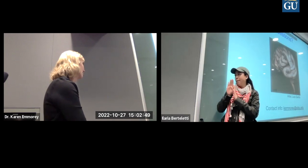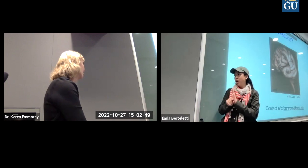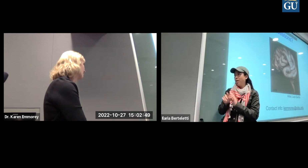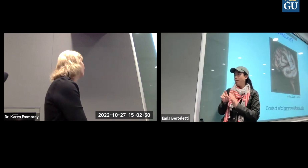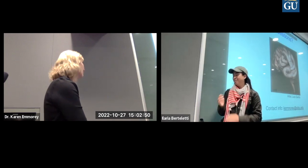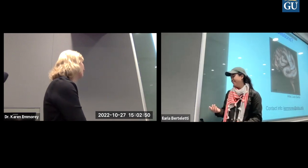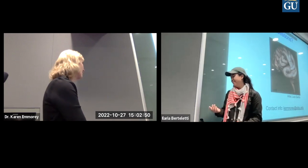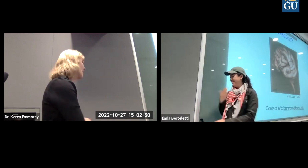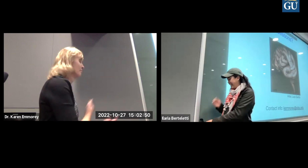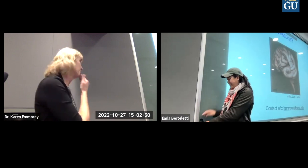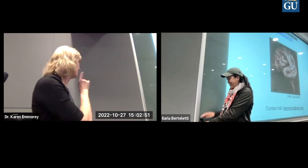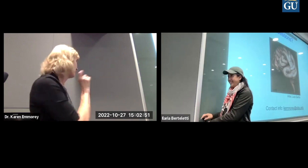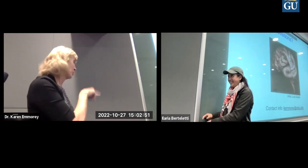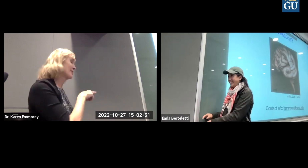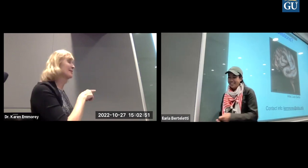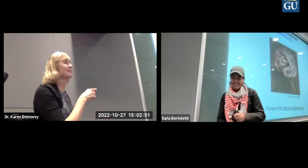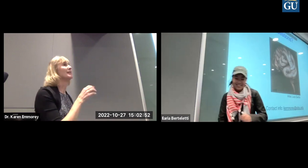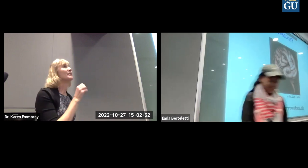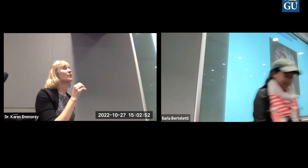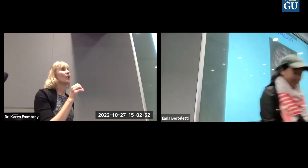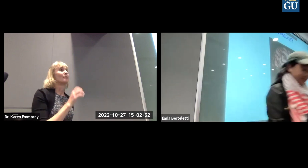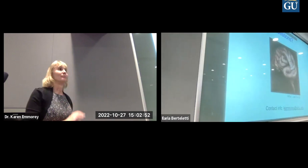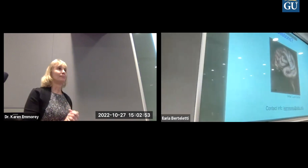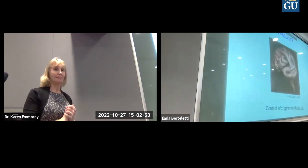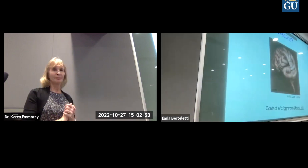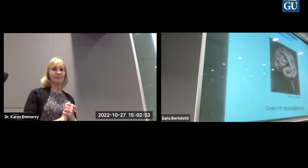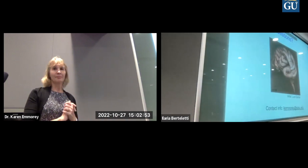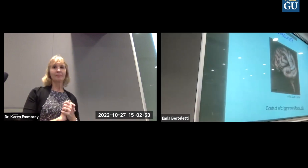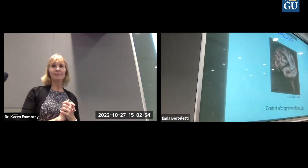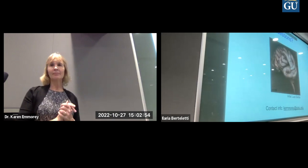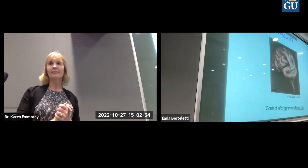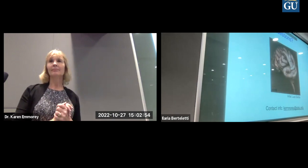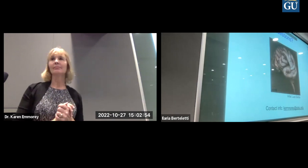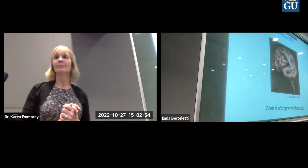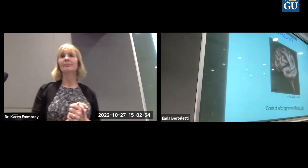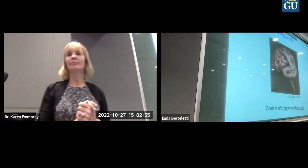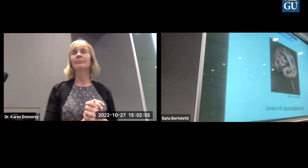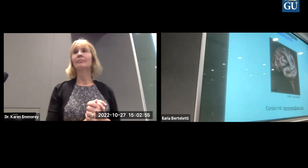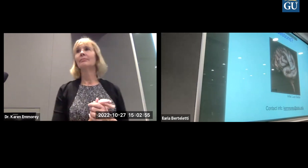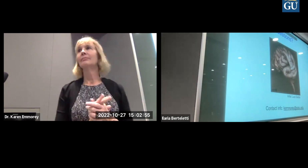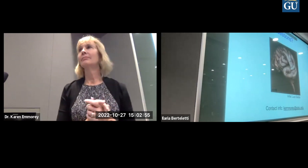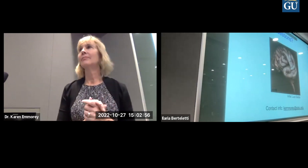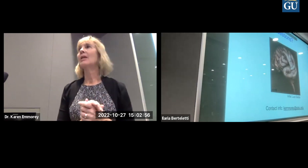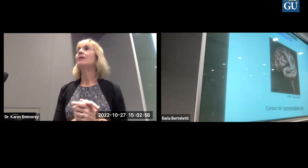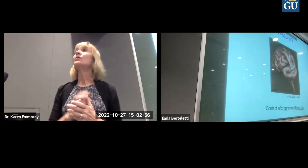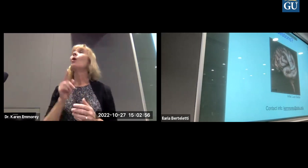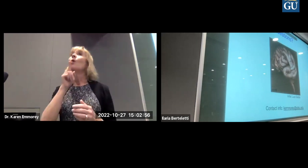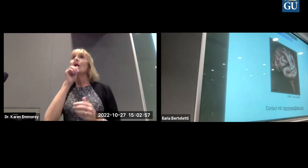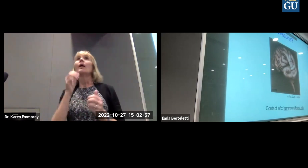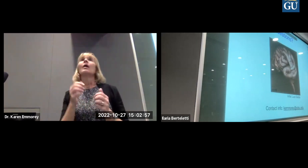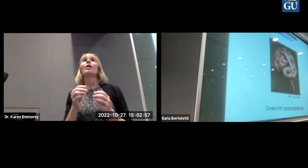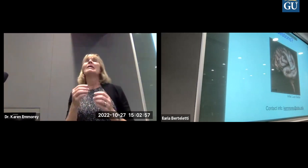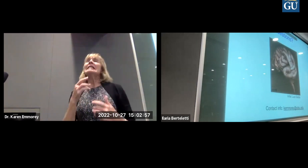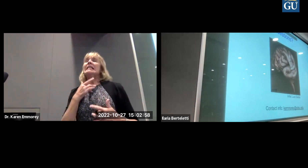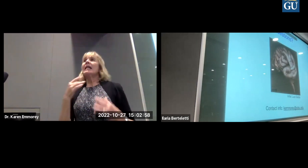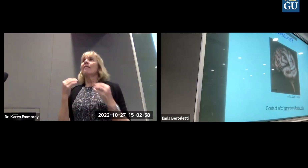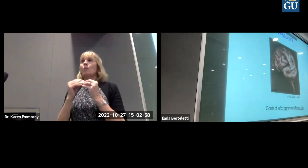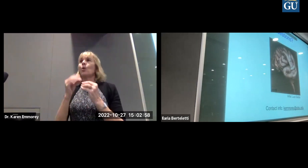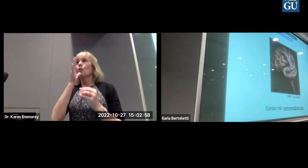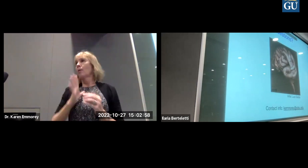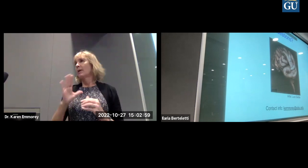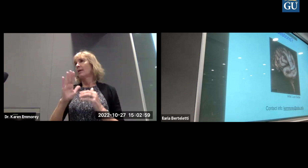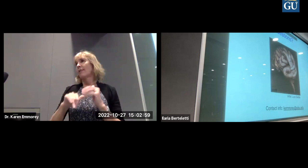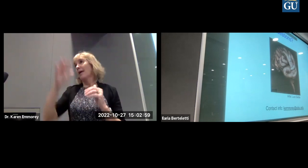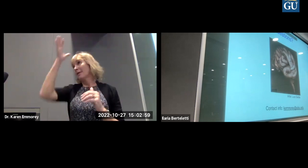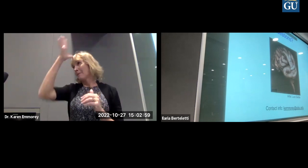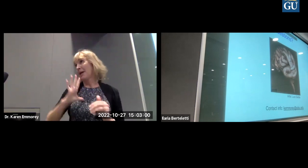So we typically have more than than male participants. And that's true for psychological students in general,